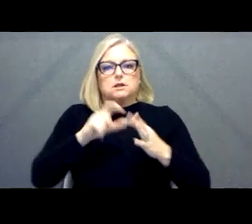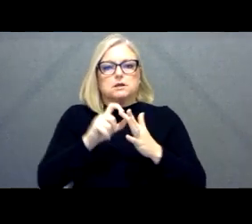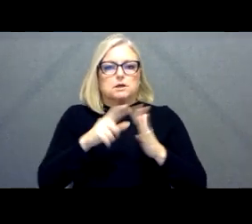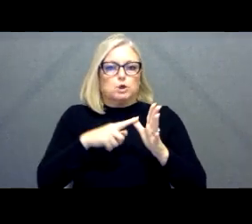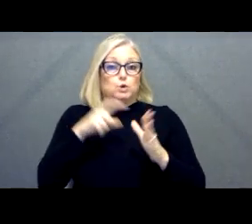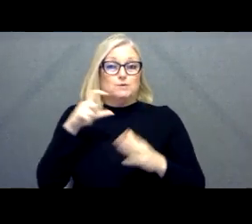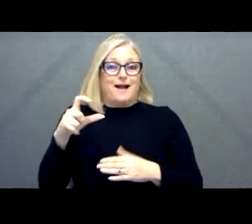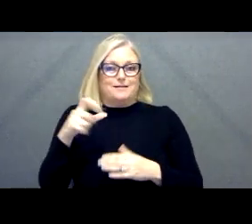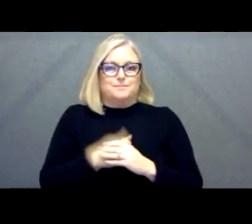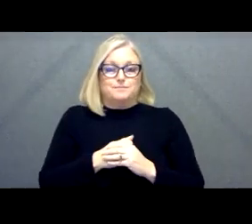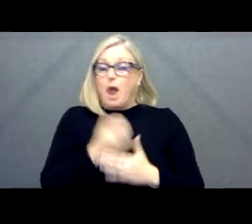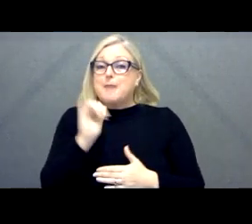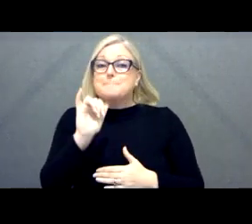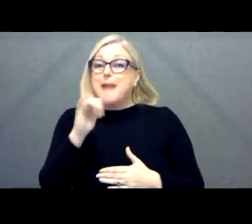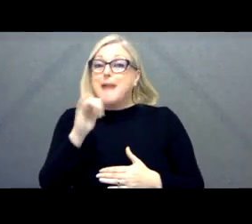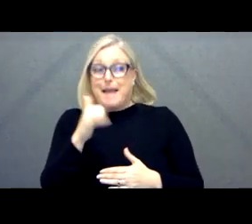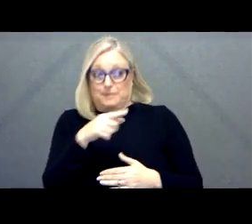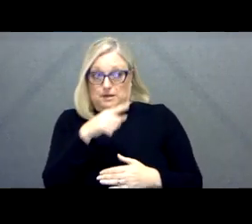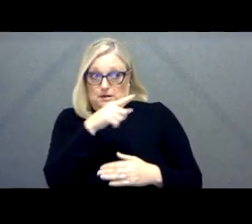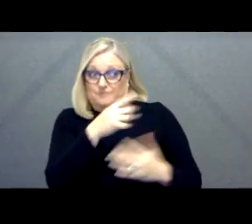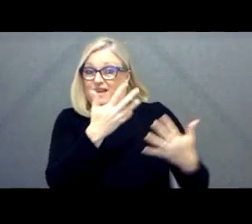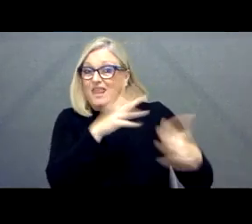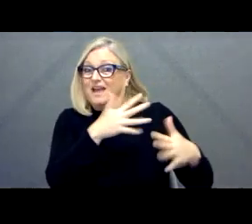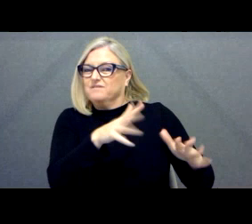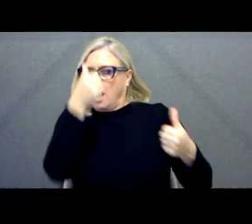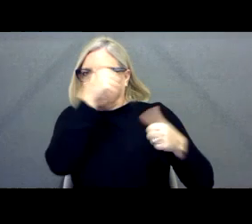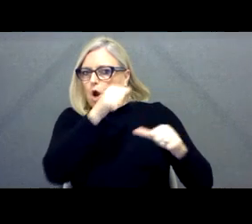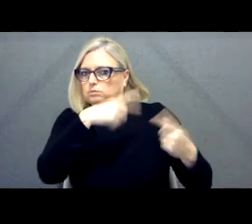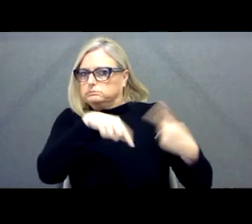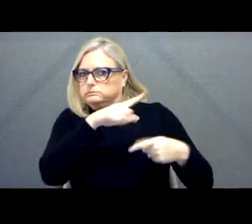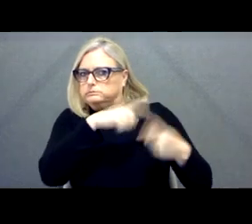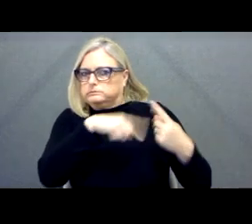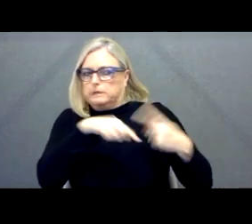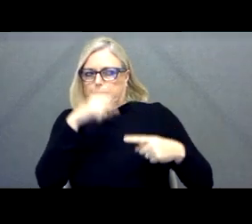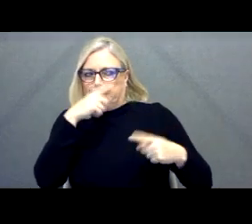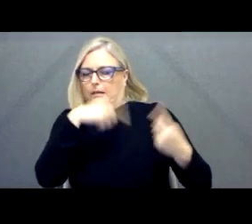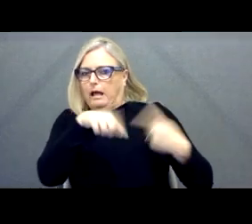area and then because I know too many people who provide drugs and alcohol to me so we have had